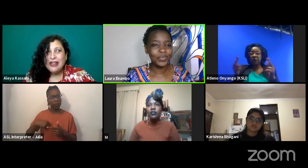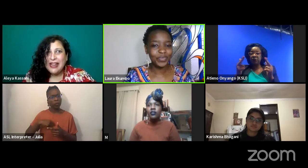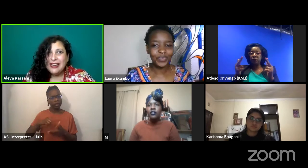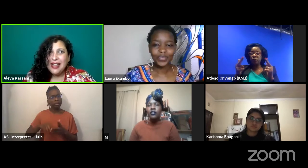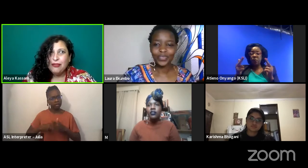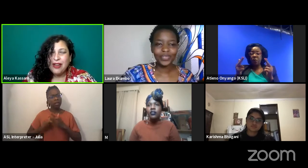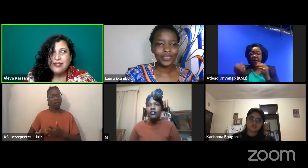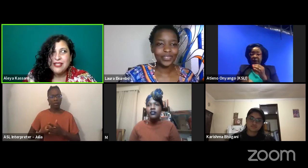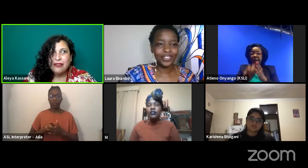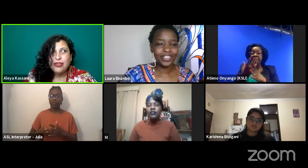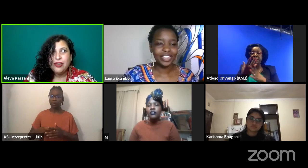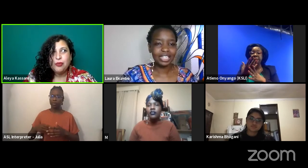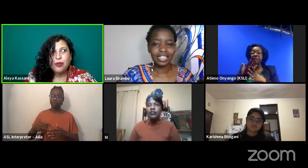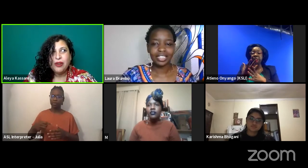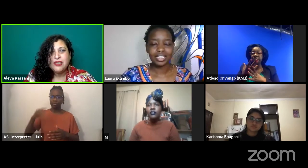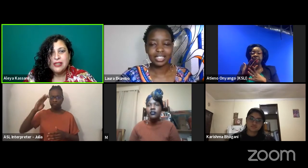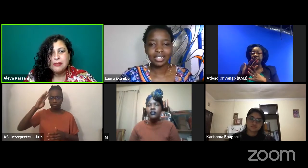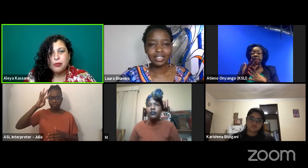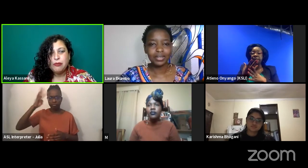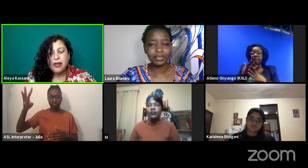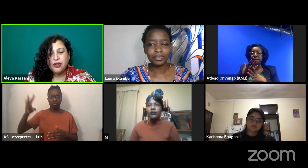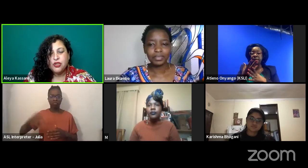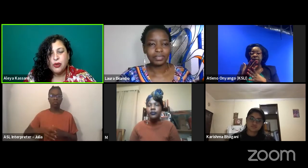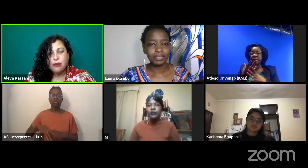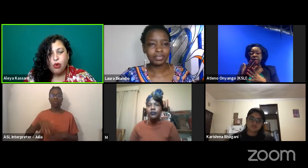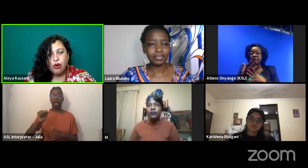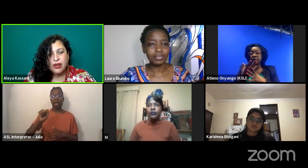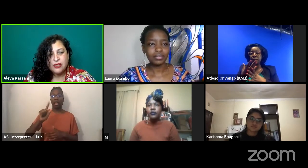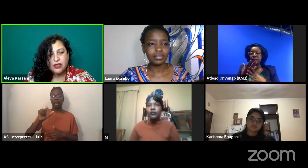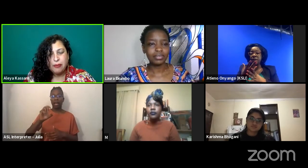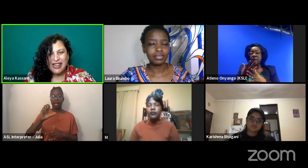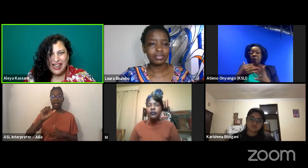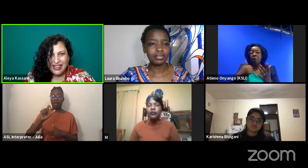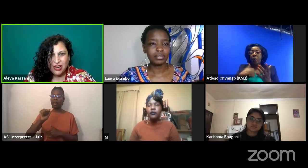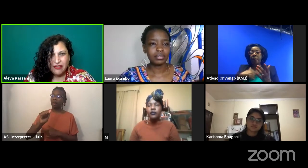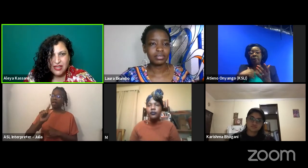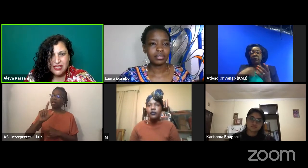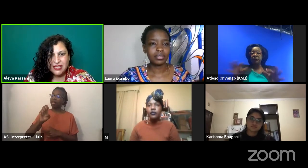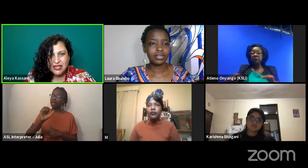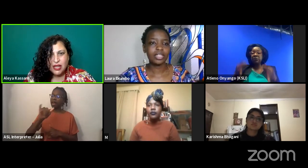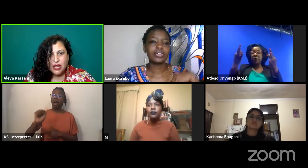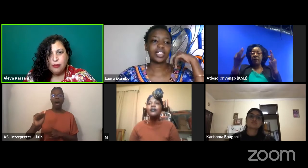Well I've discovered that one of the steps that we've begun doing more is the planning of it